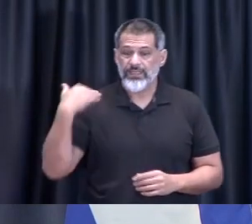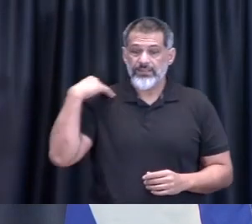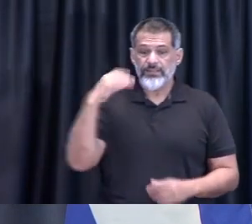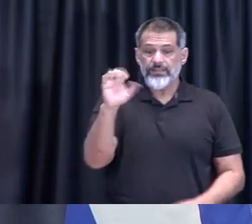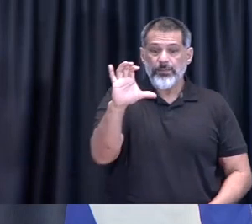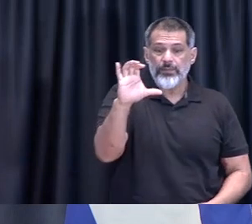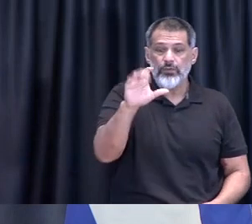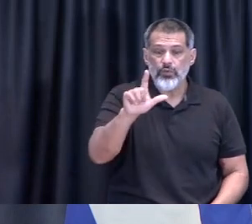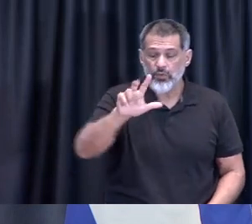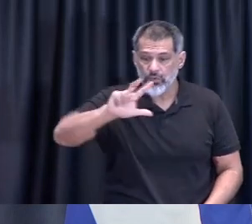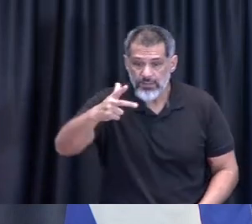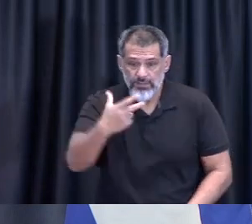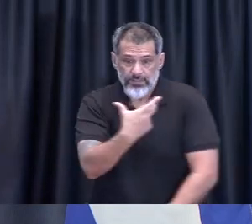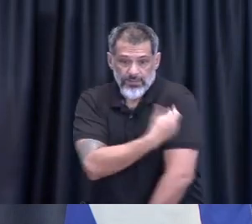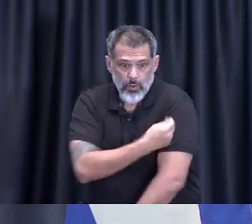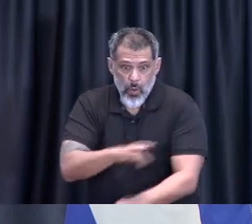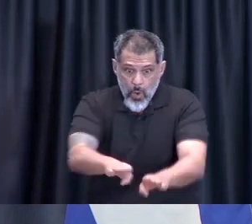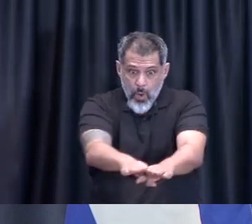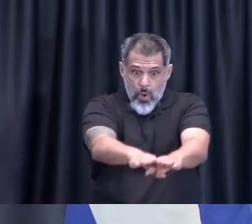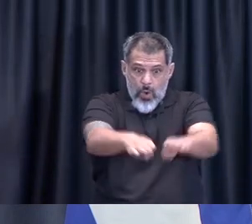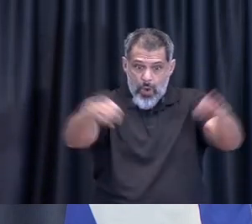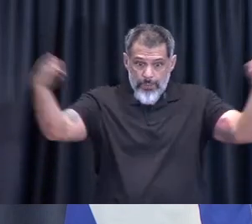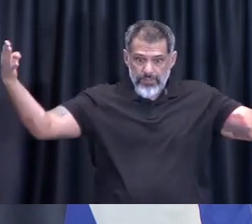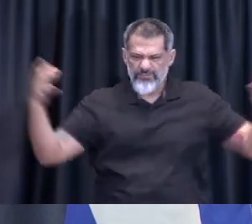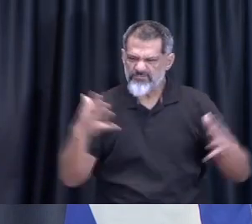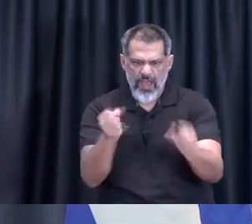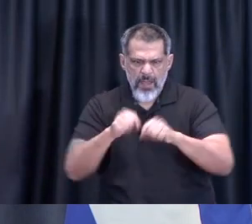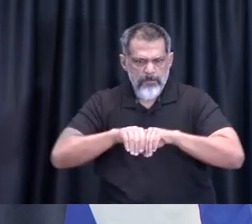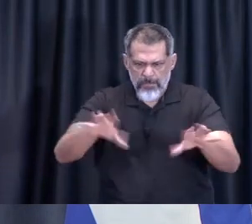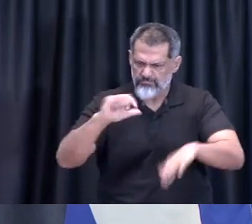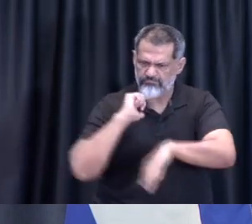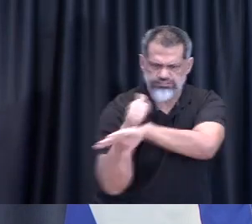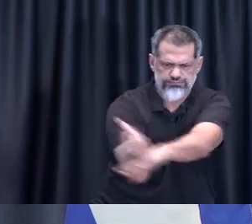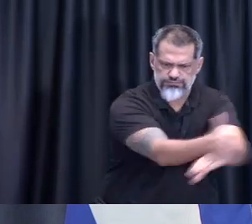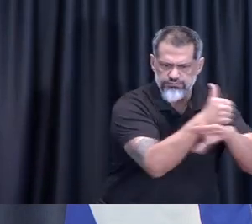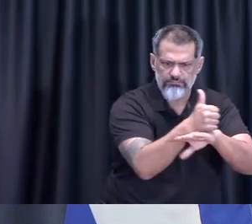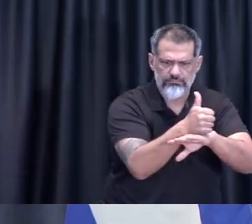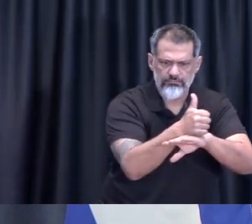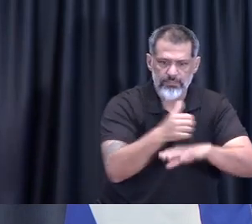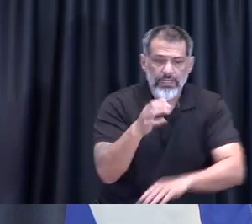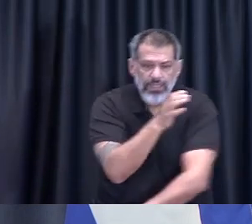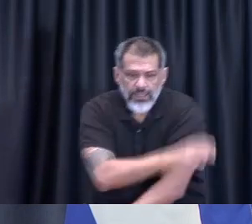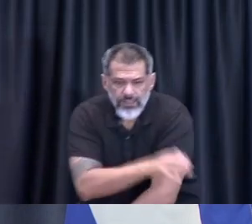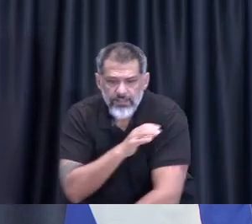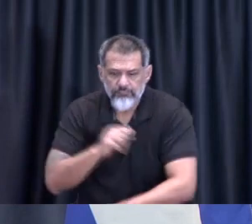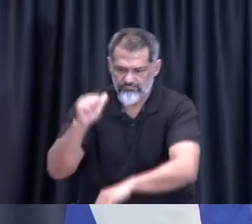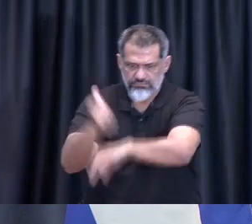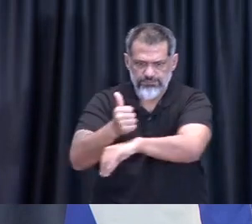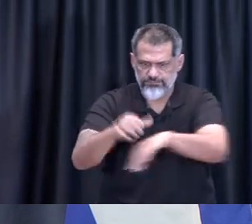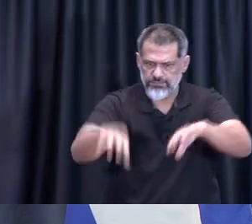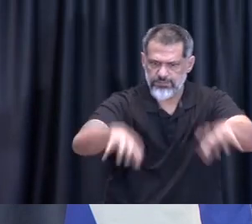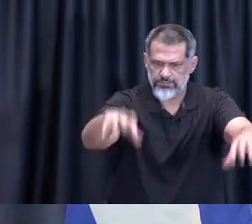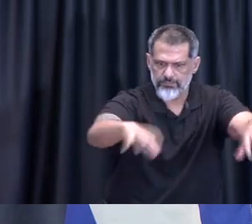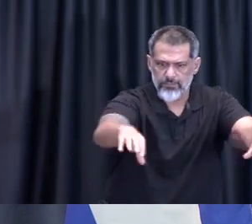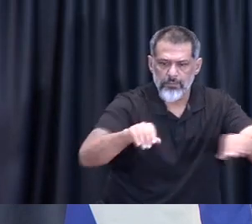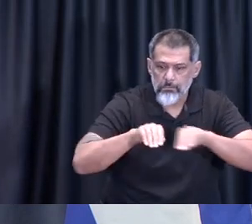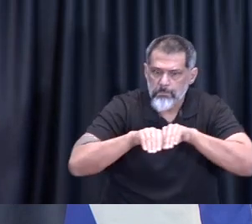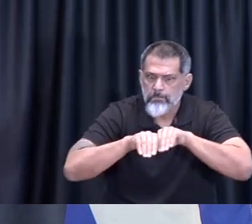increased our capacity quickly creating as many vaccination opportunities as possible.